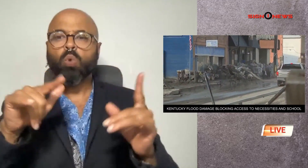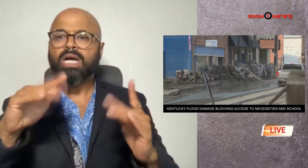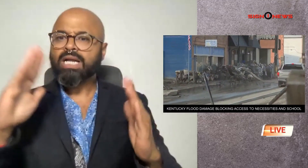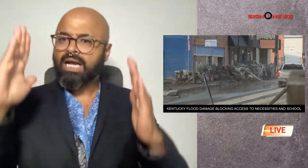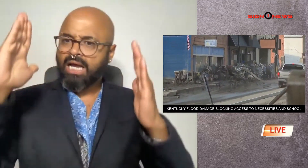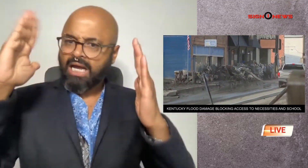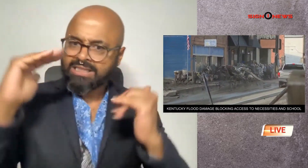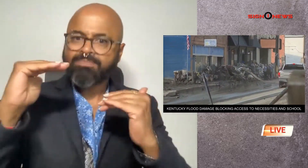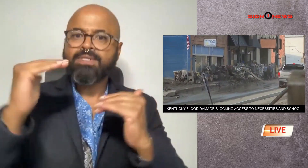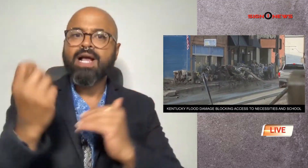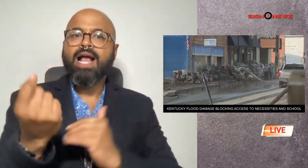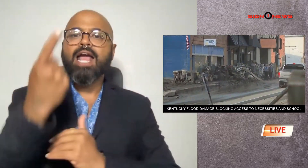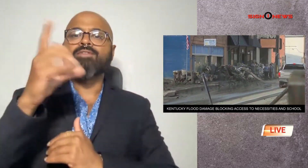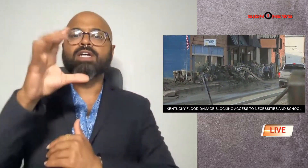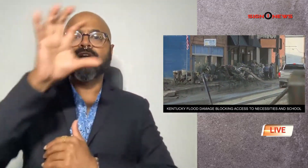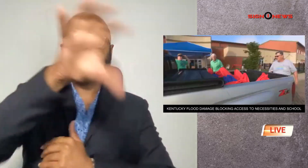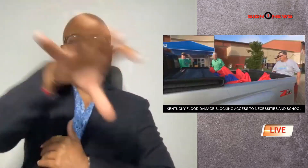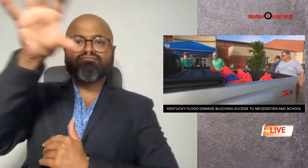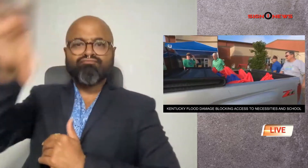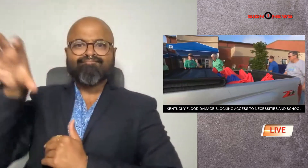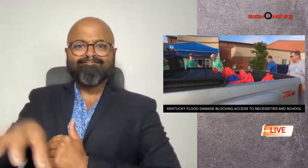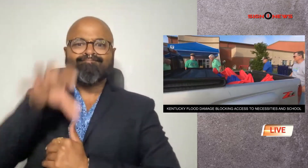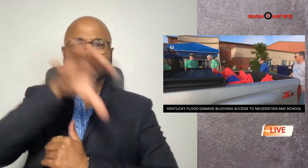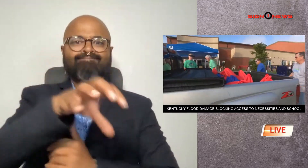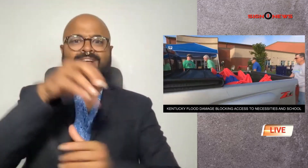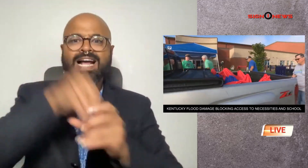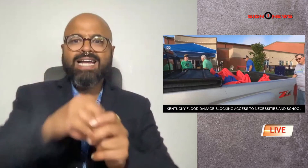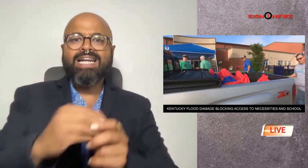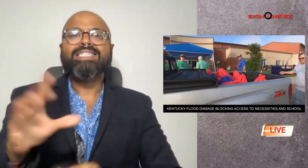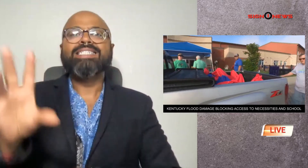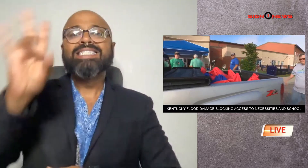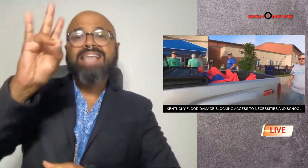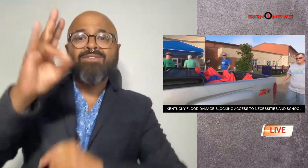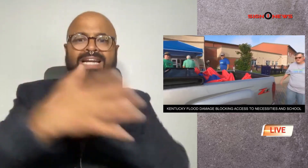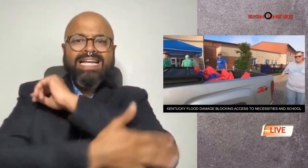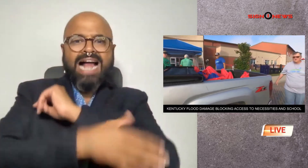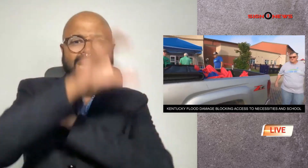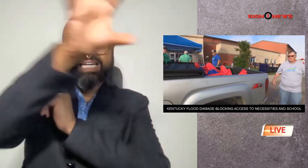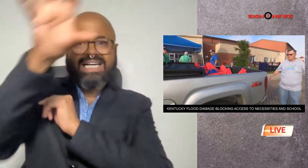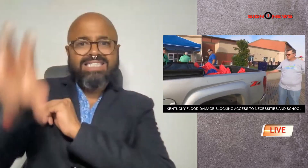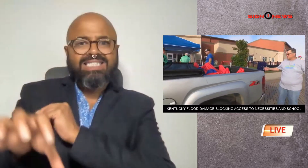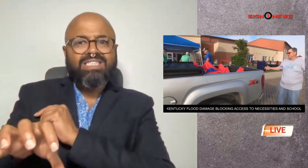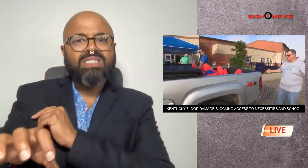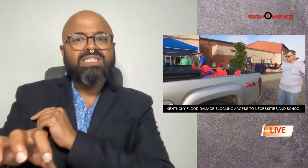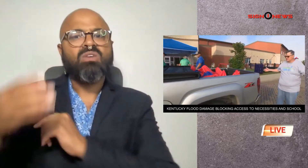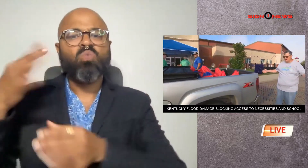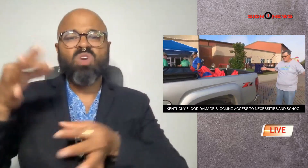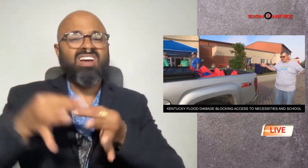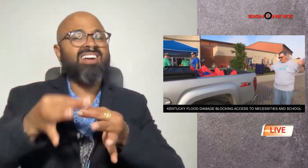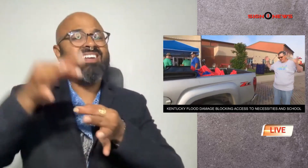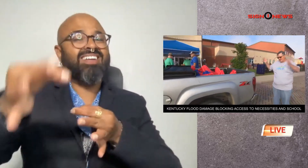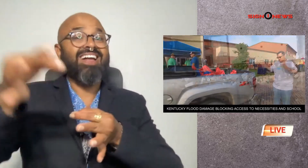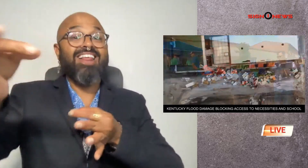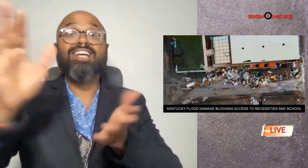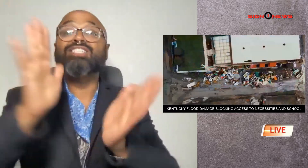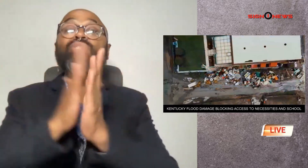the state Department of Education says it expects 11 districts in seven counties to delay the start of school